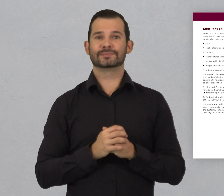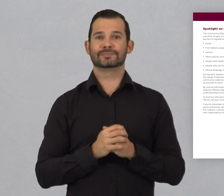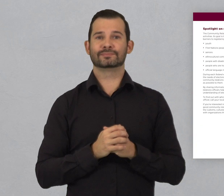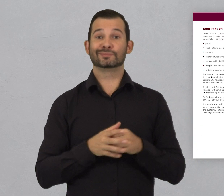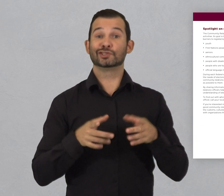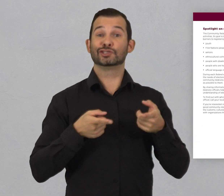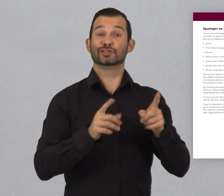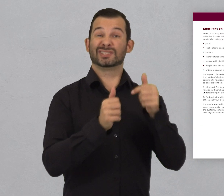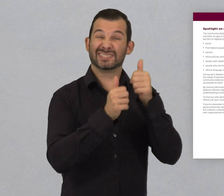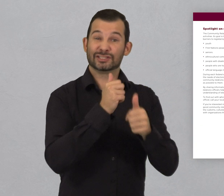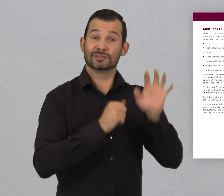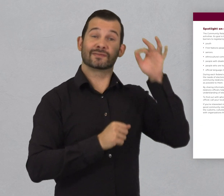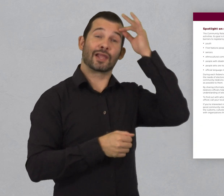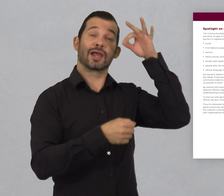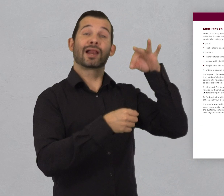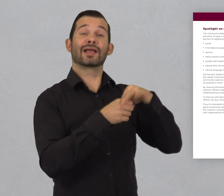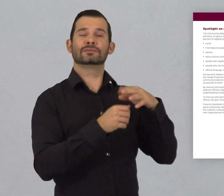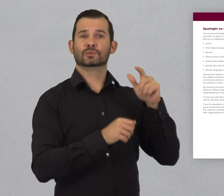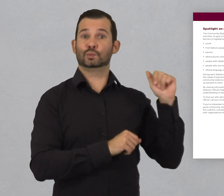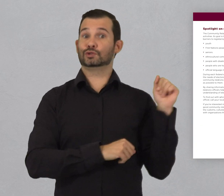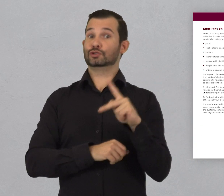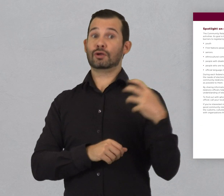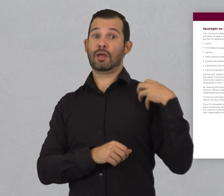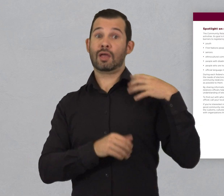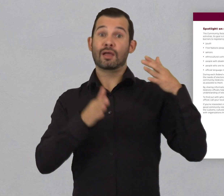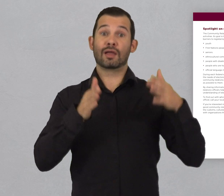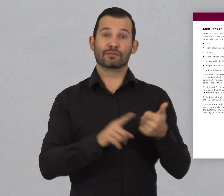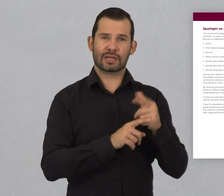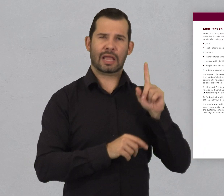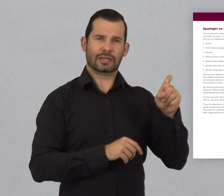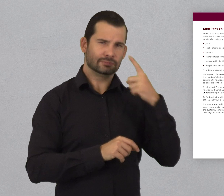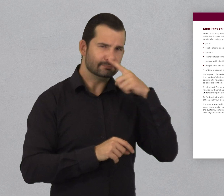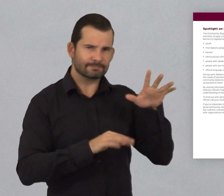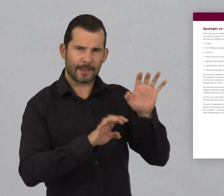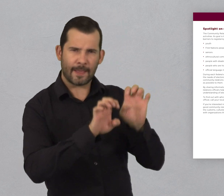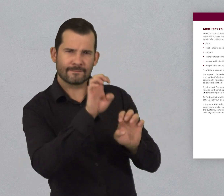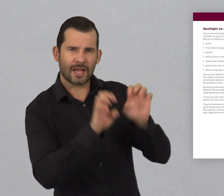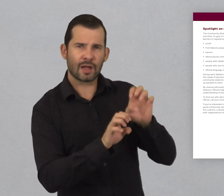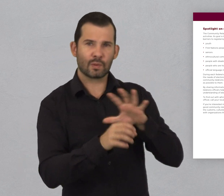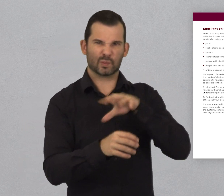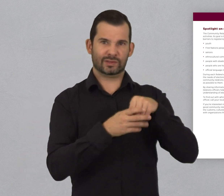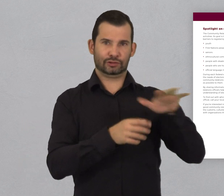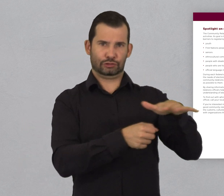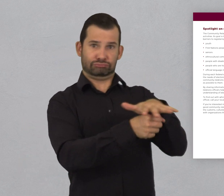During each federal election, returning officers are asked to evaluate, within their riding, the